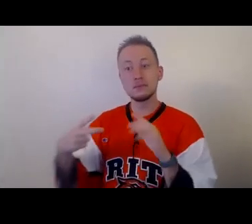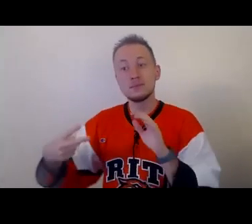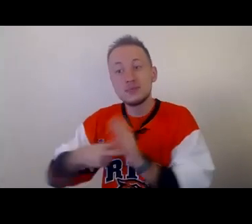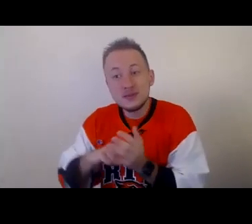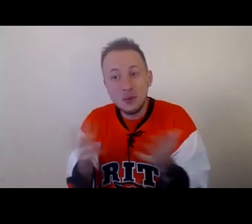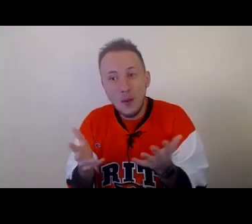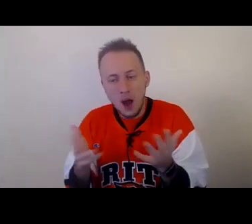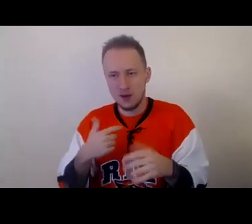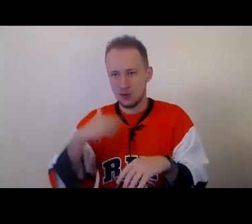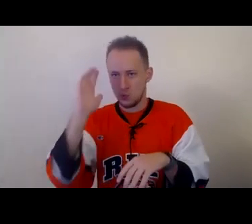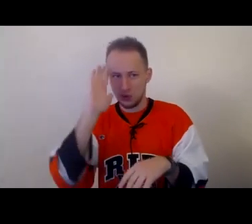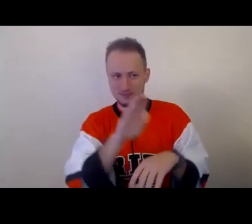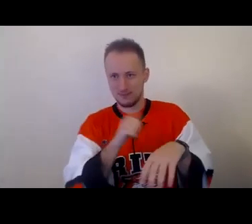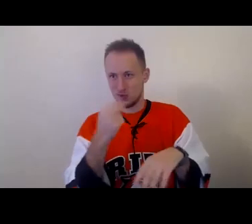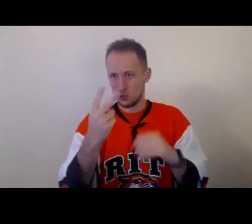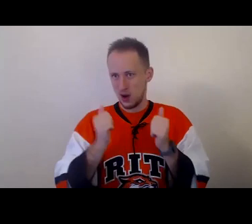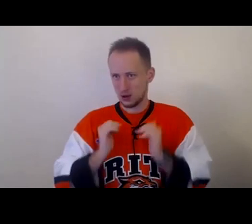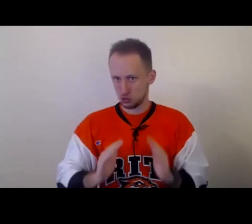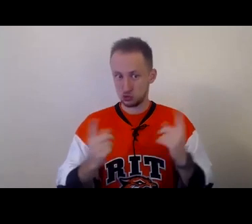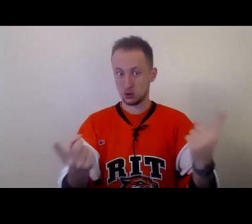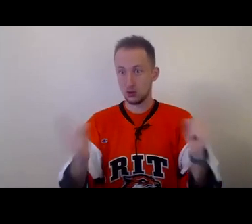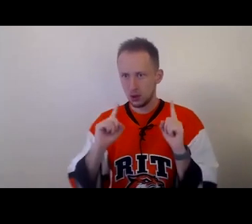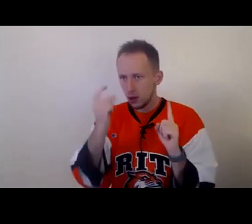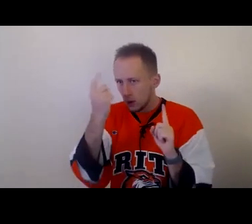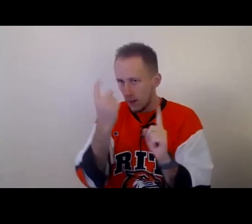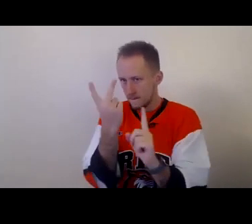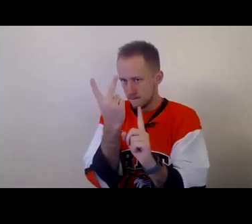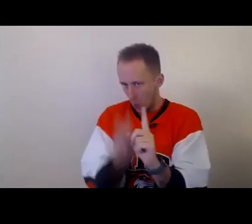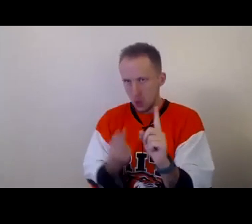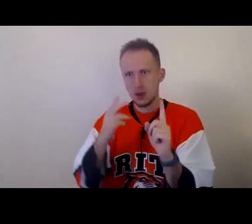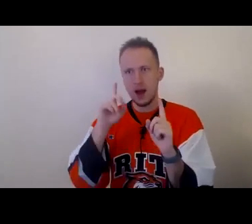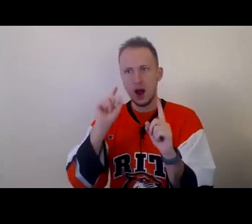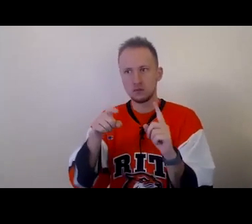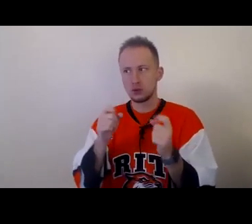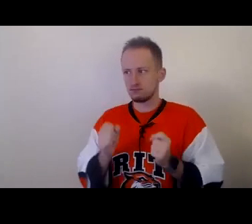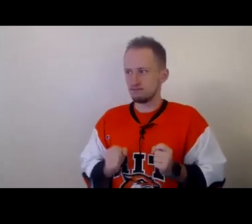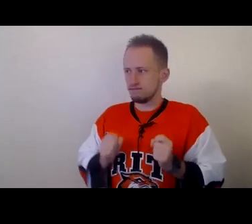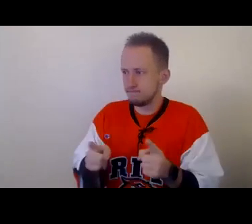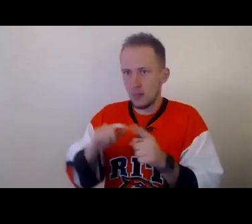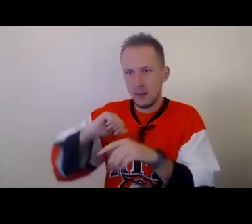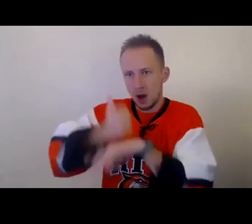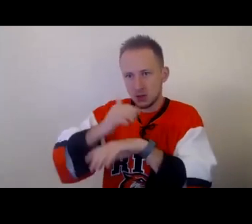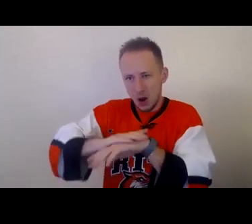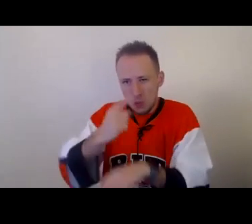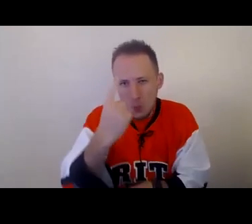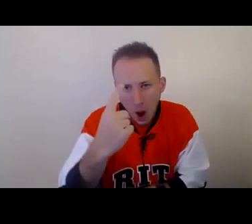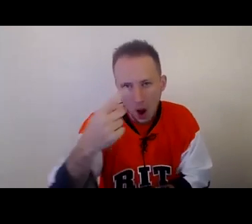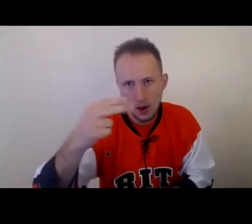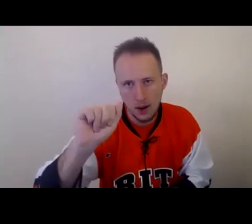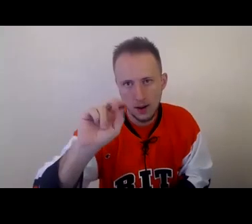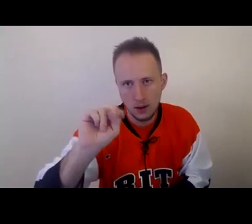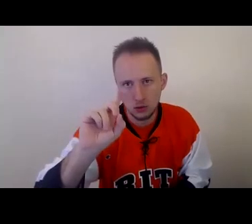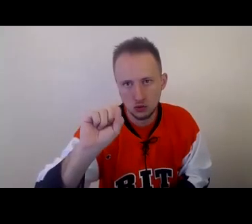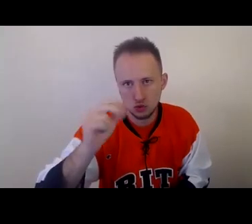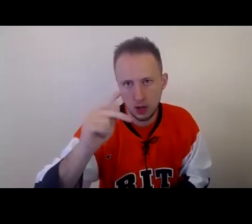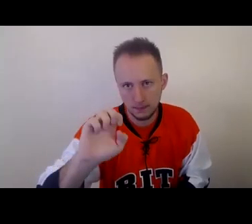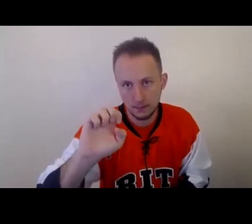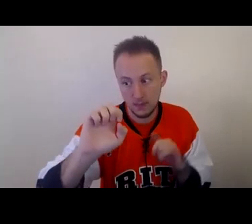Two actors will be making up improv stories based on a singular handshape.